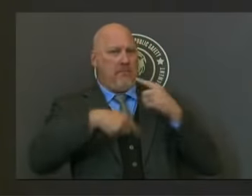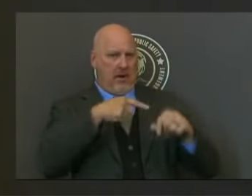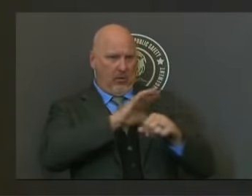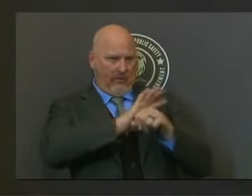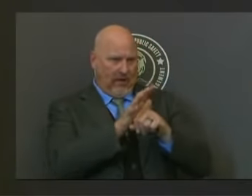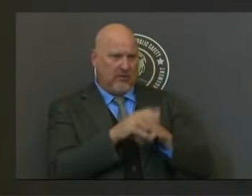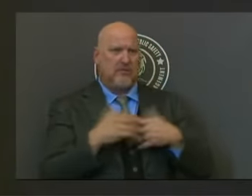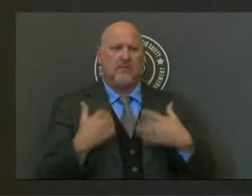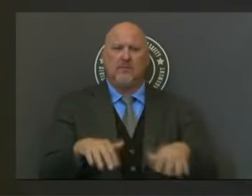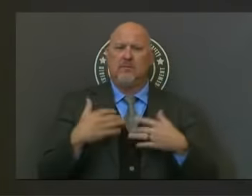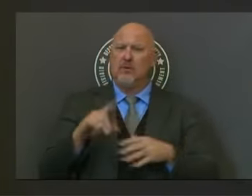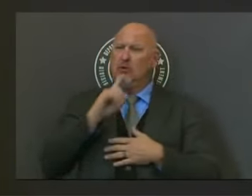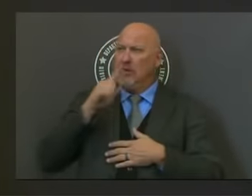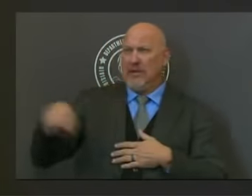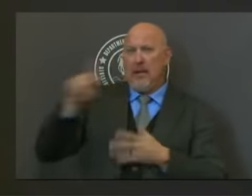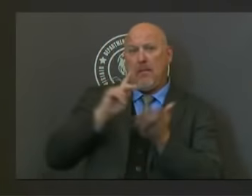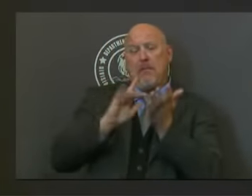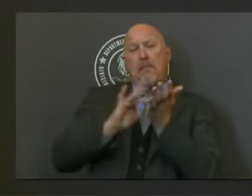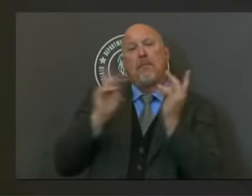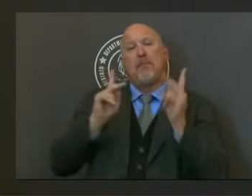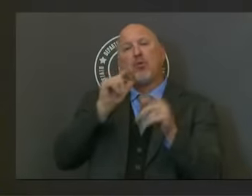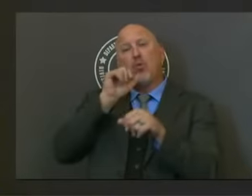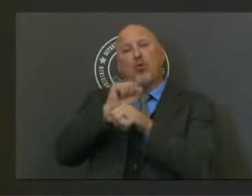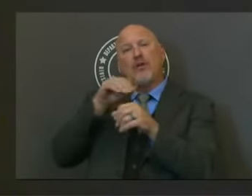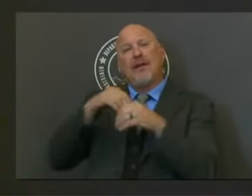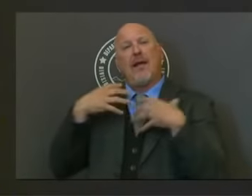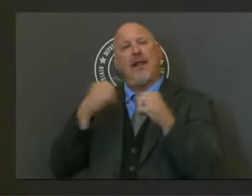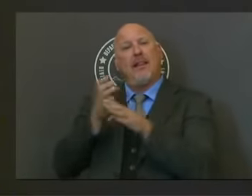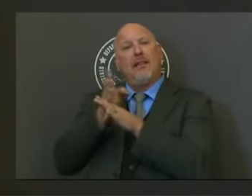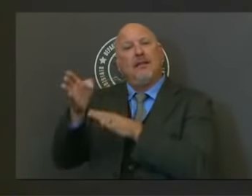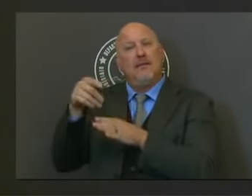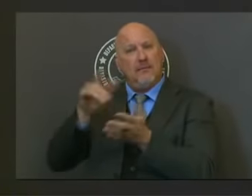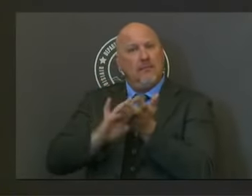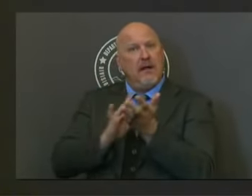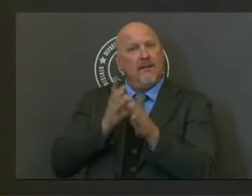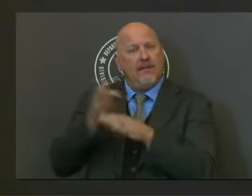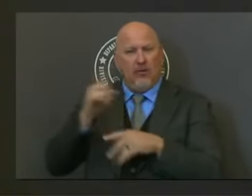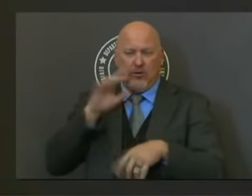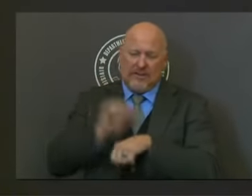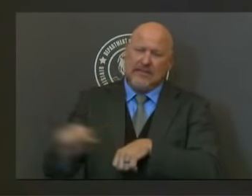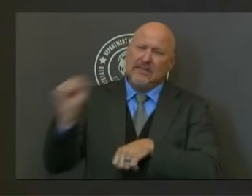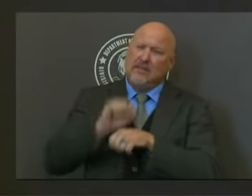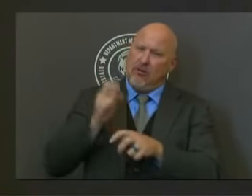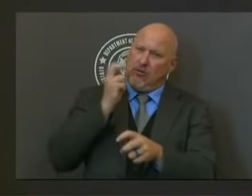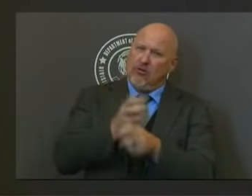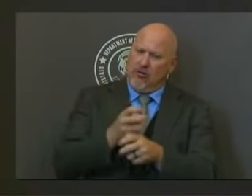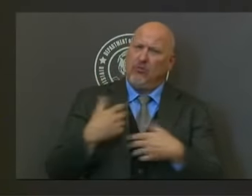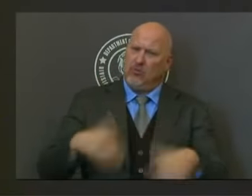therapeutics